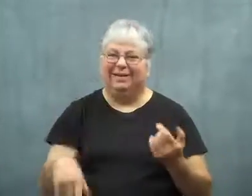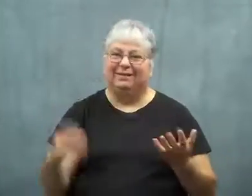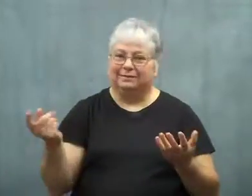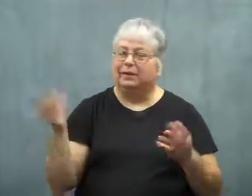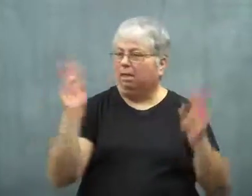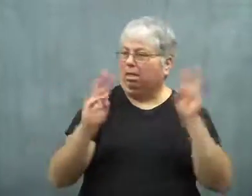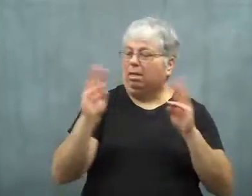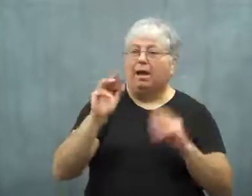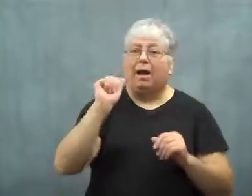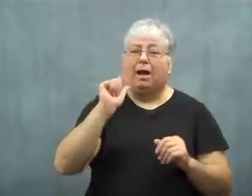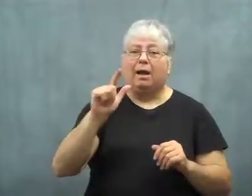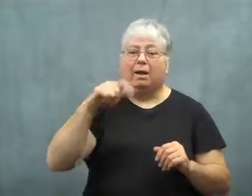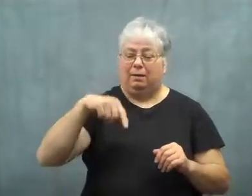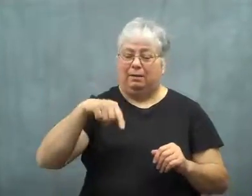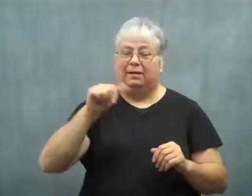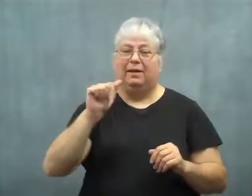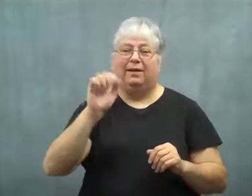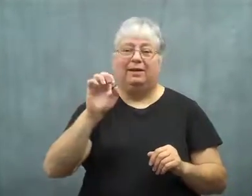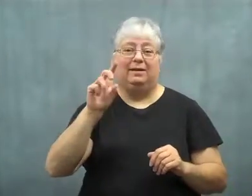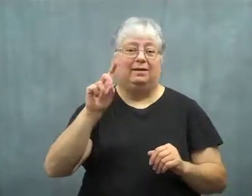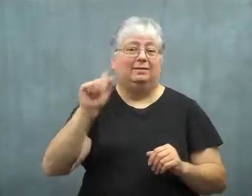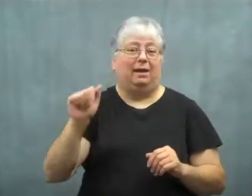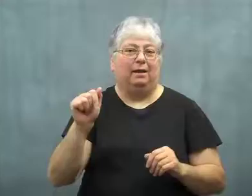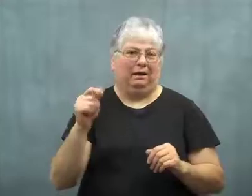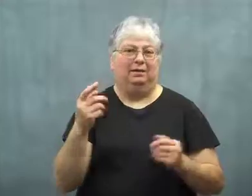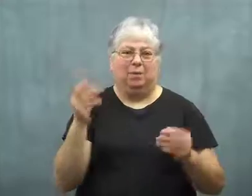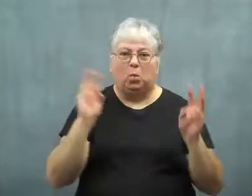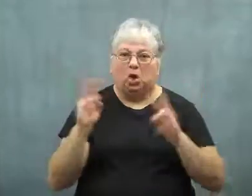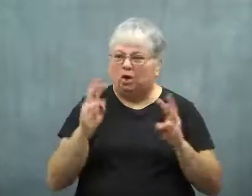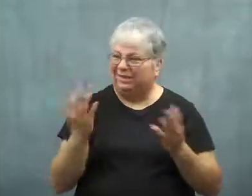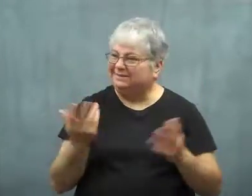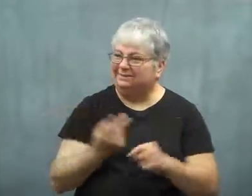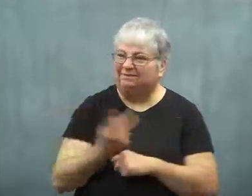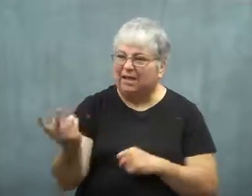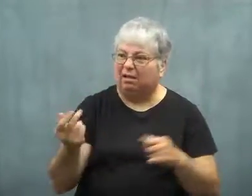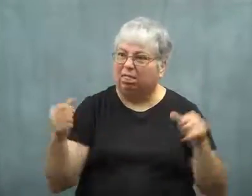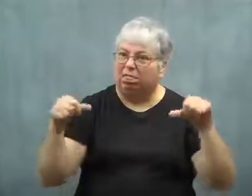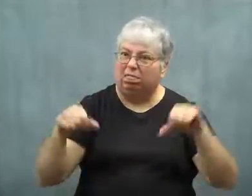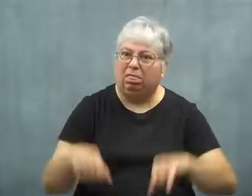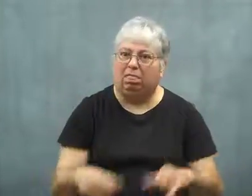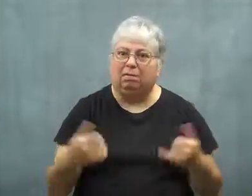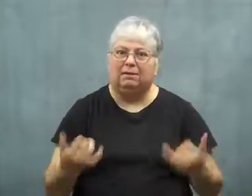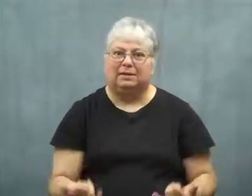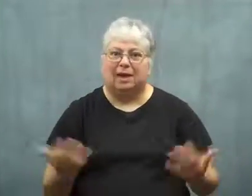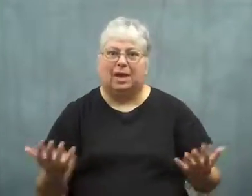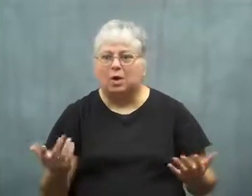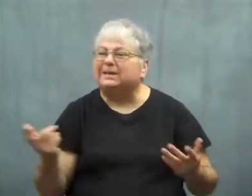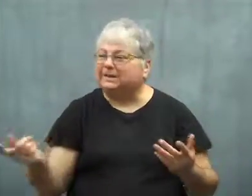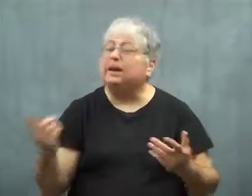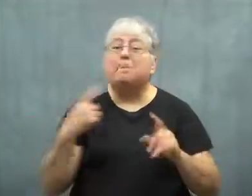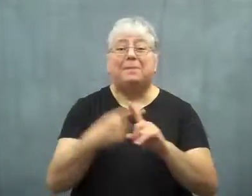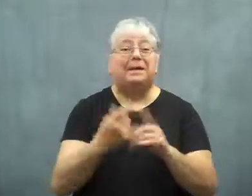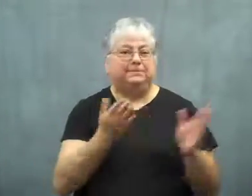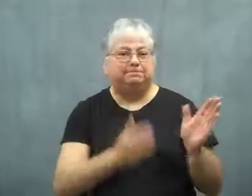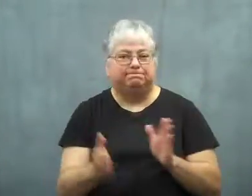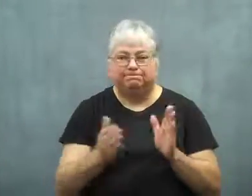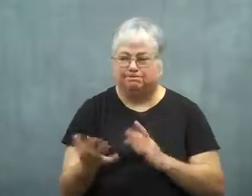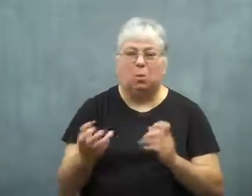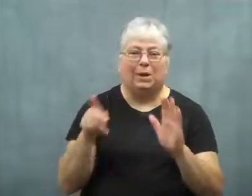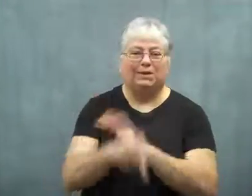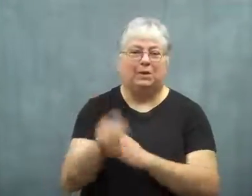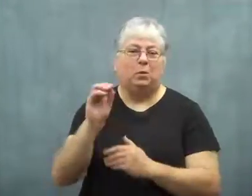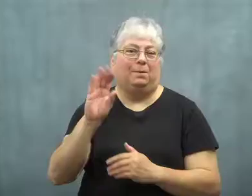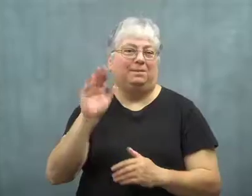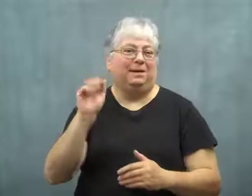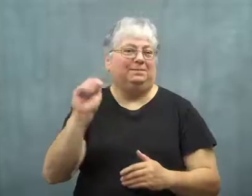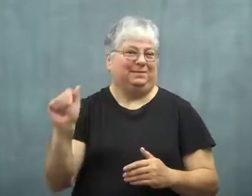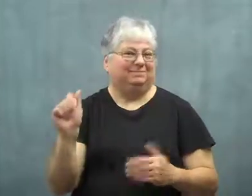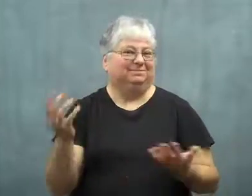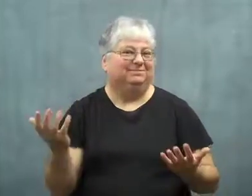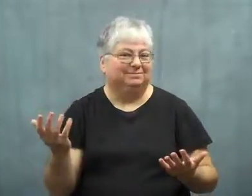He worried that Al Qaeda was failing and losing power.